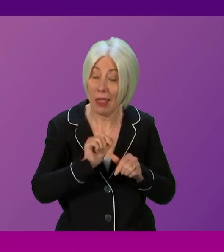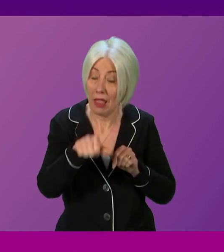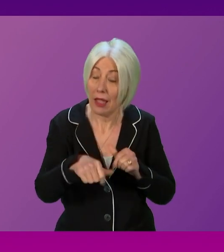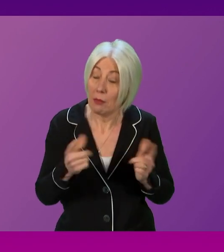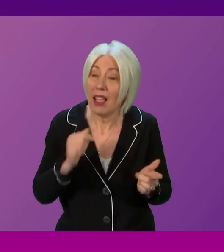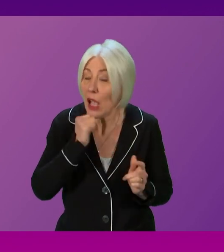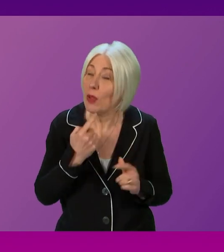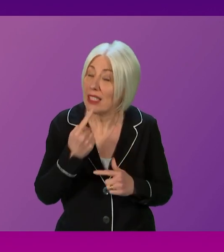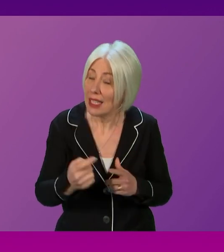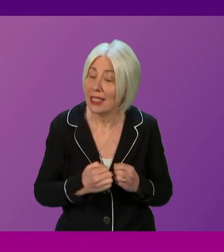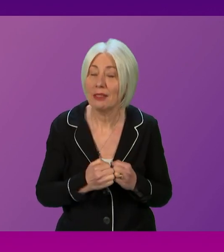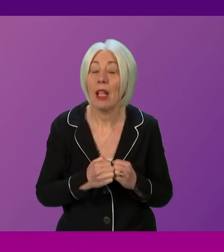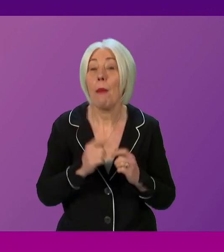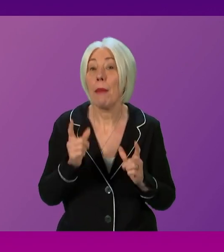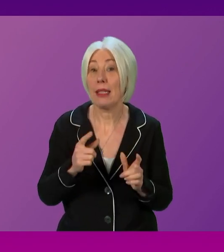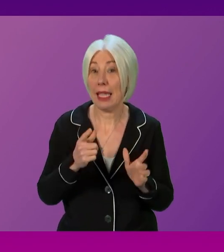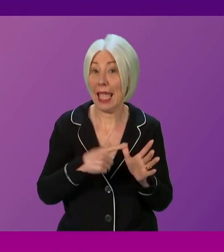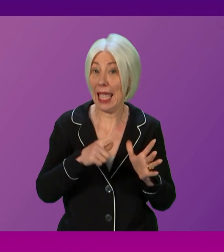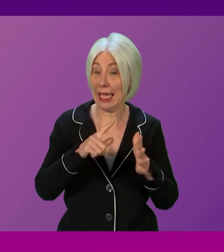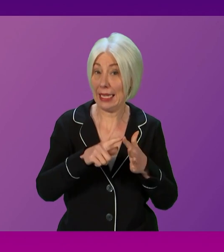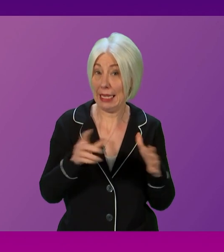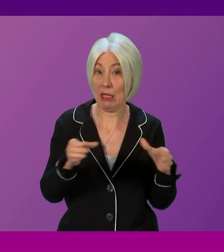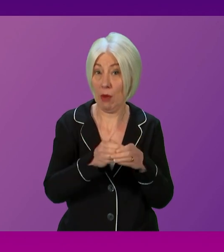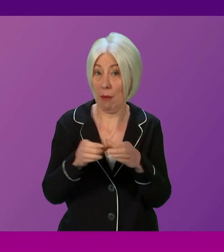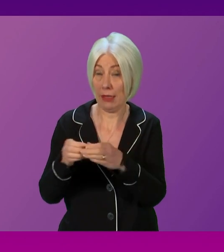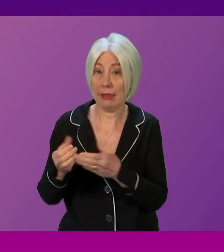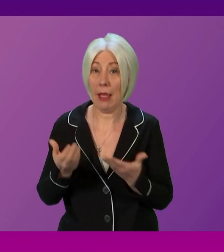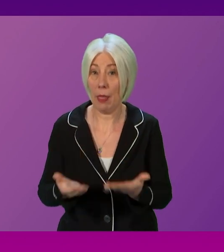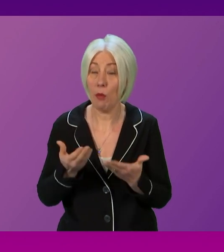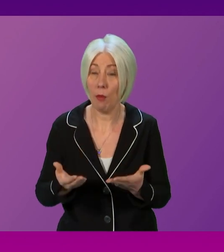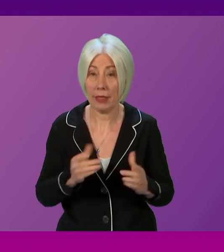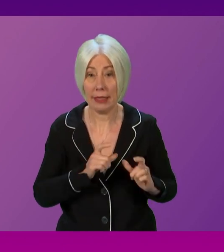The situation in our accident and emergency departments remains very